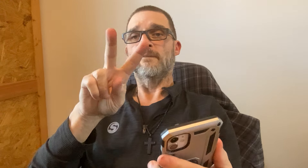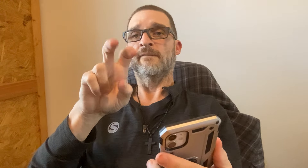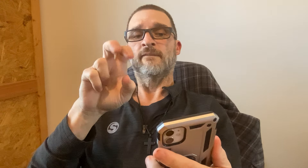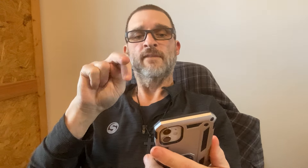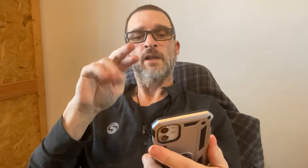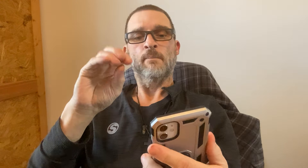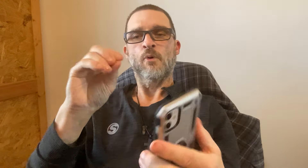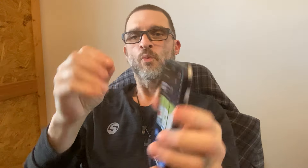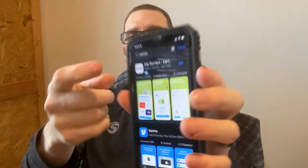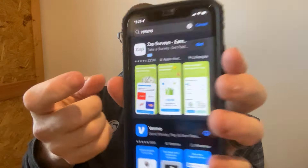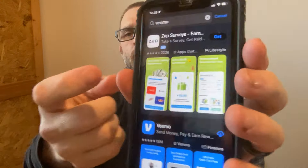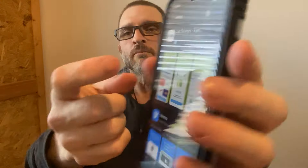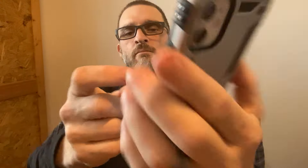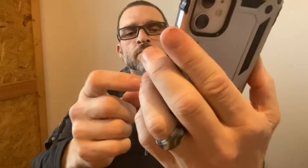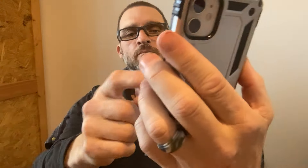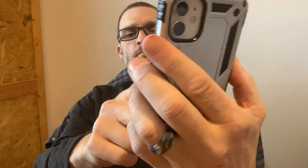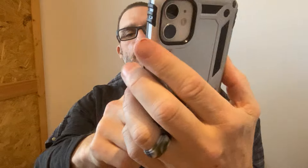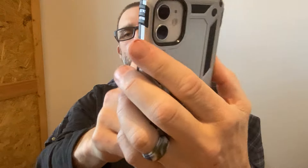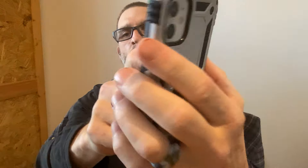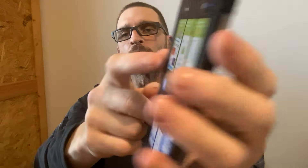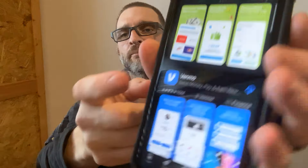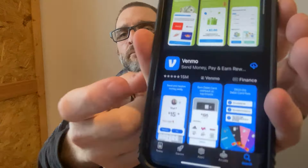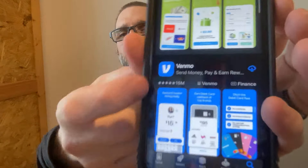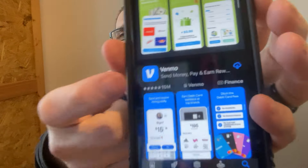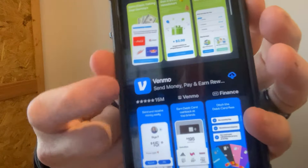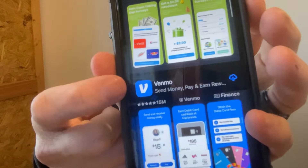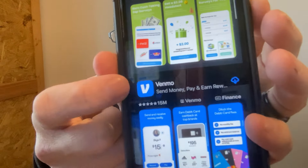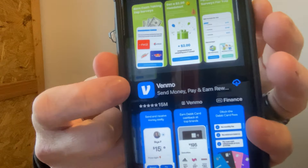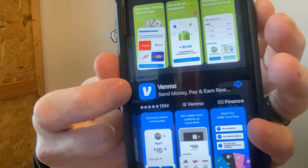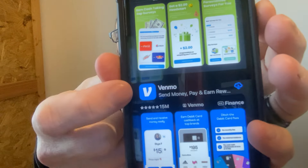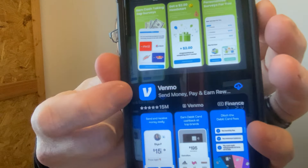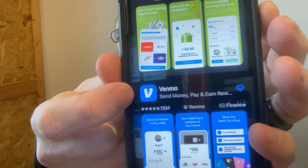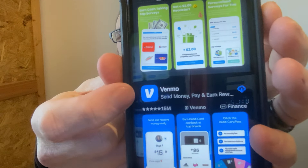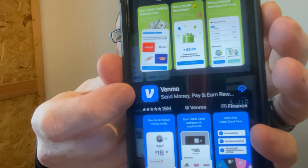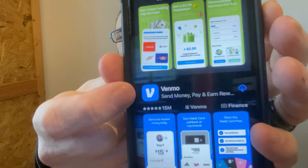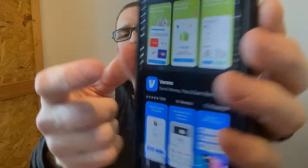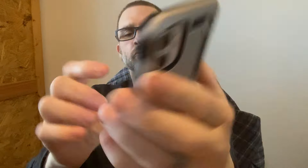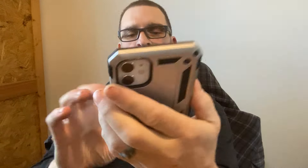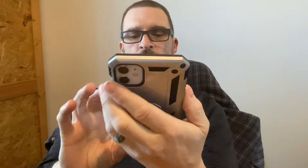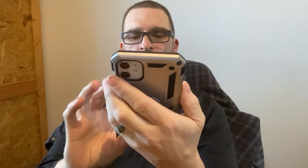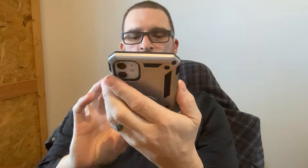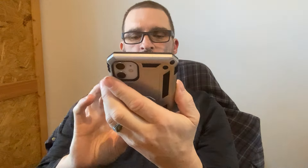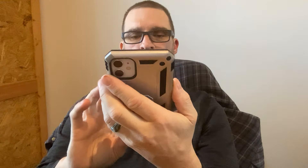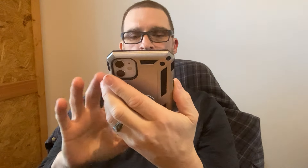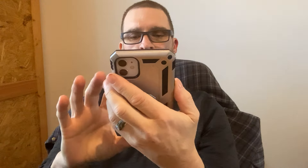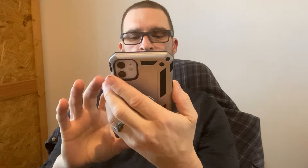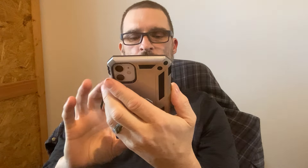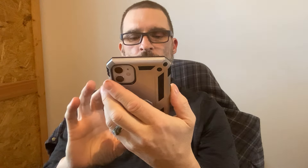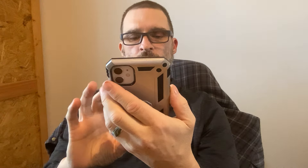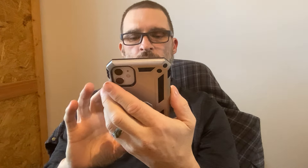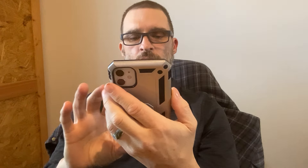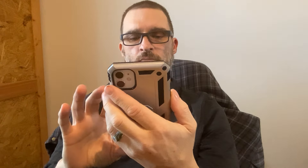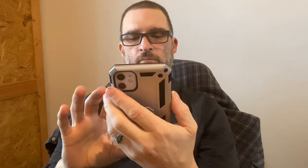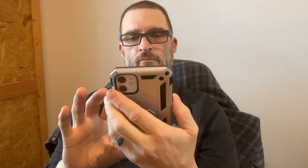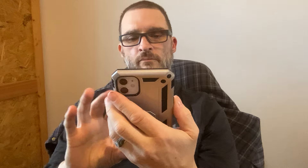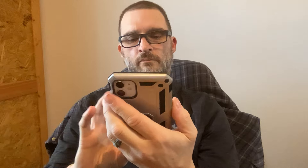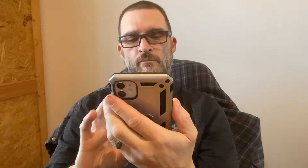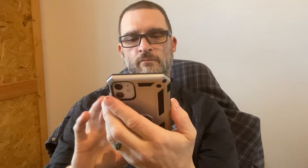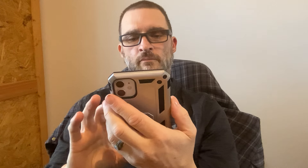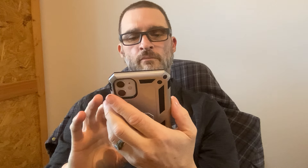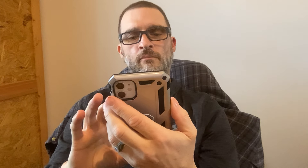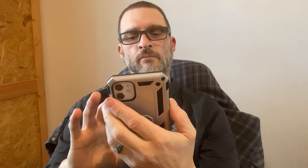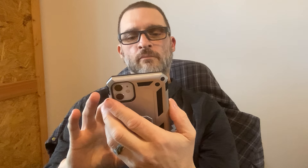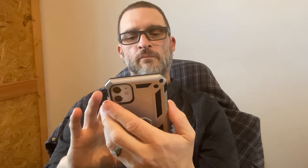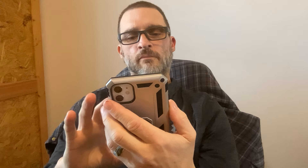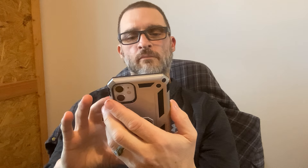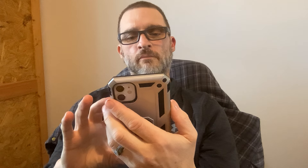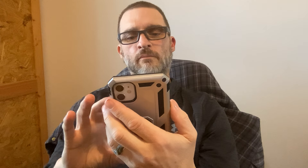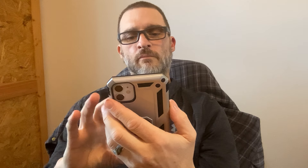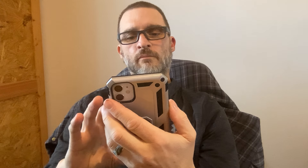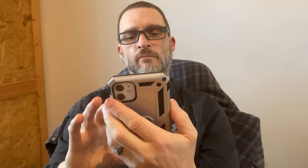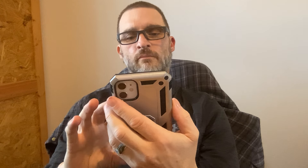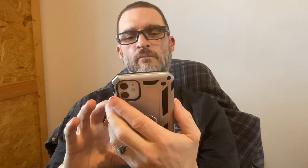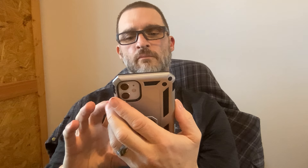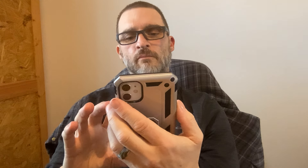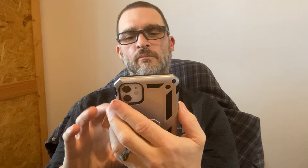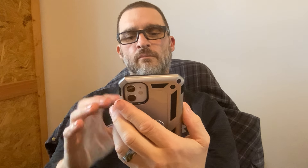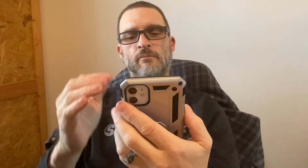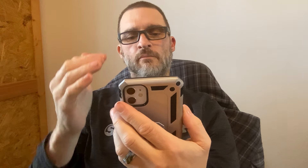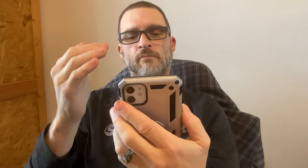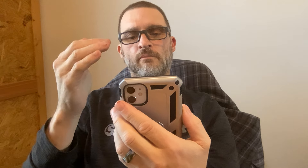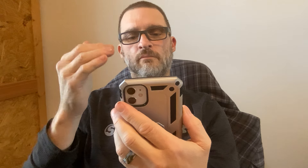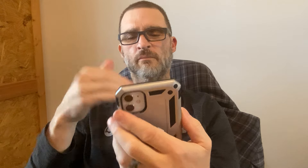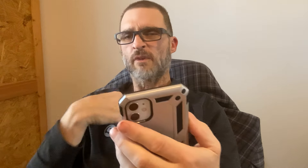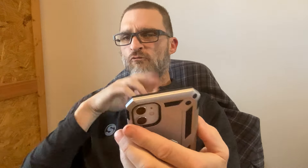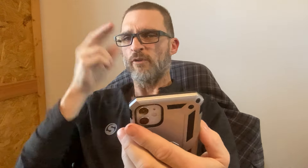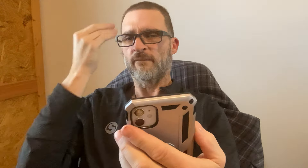or Venmo.